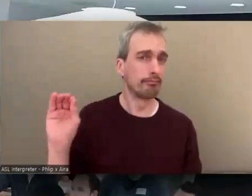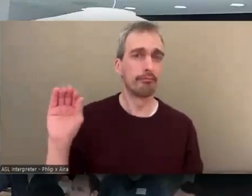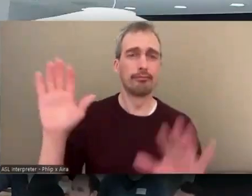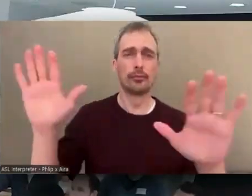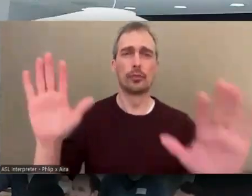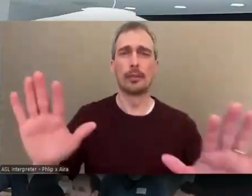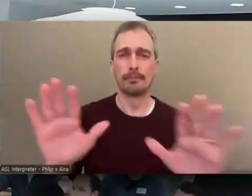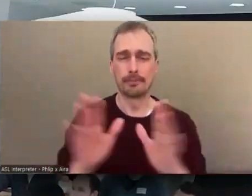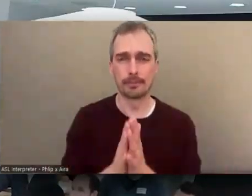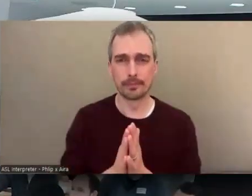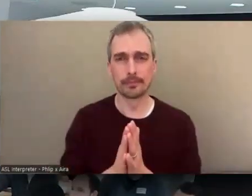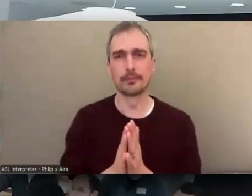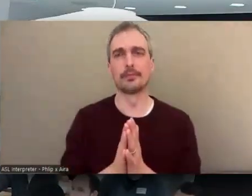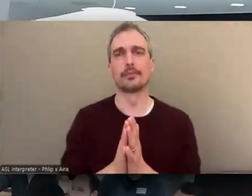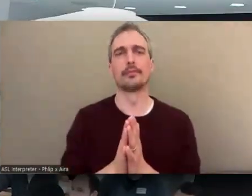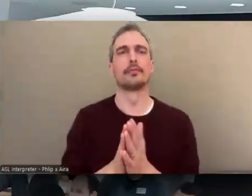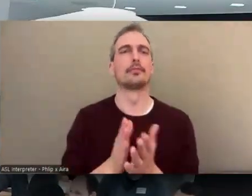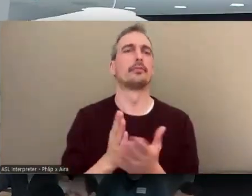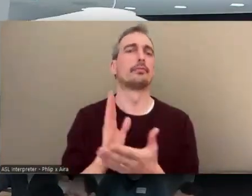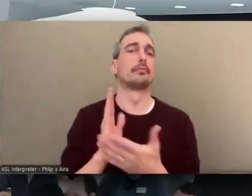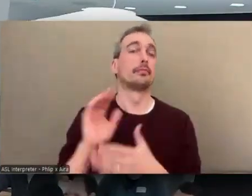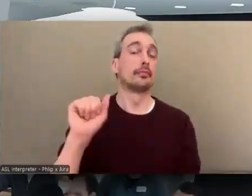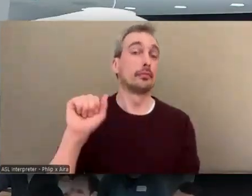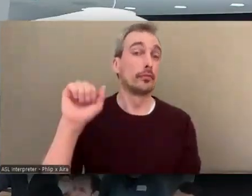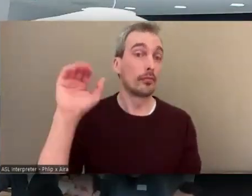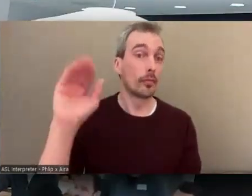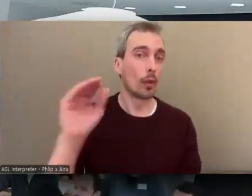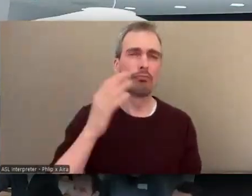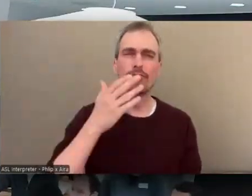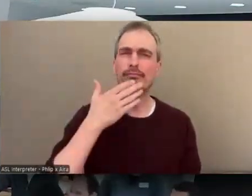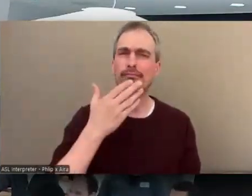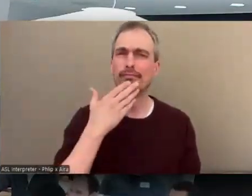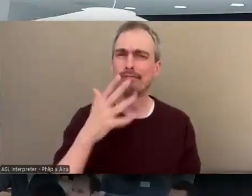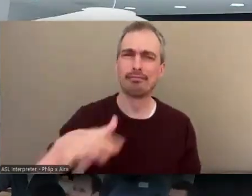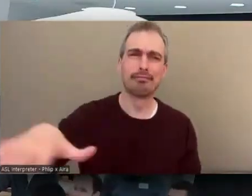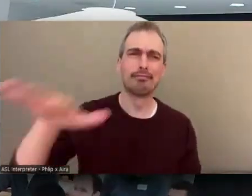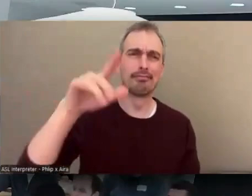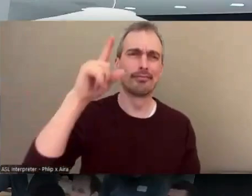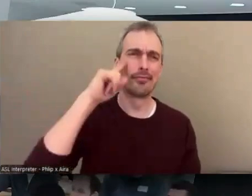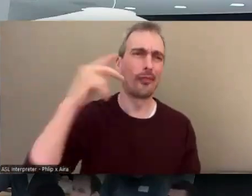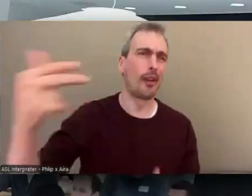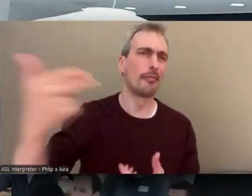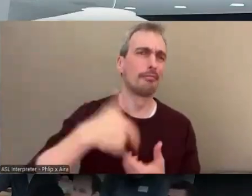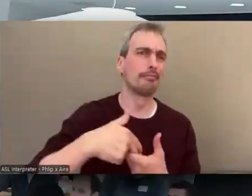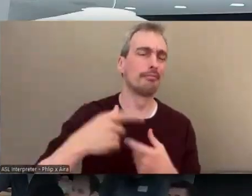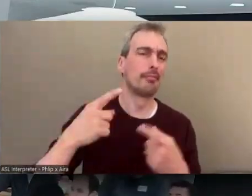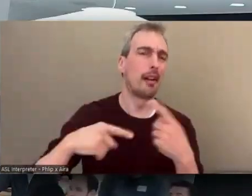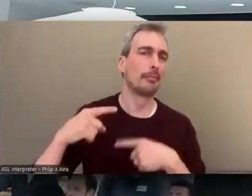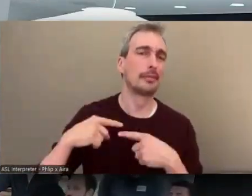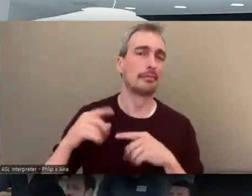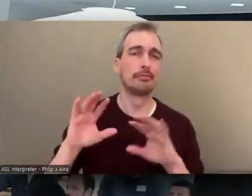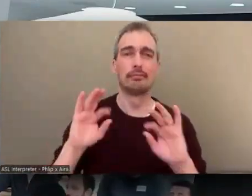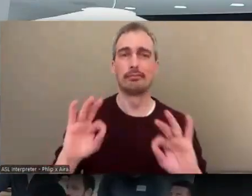So, Thank you, everybody, for coming. We appreciate your time in person and appreciate your time online. Thank you to Andrew.